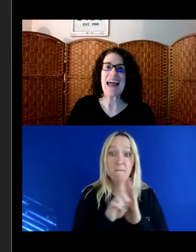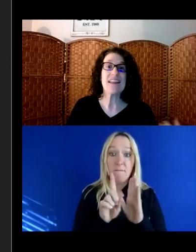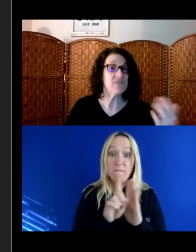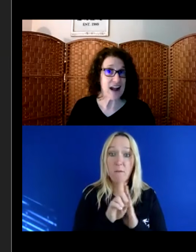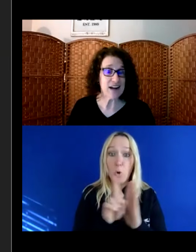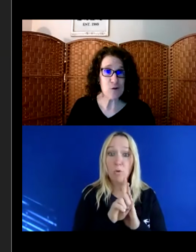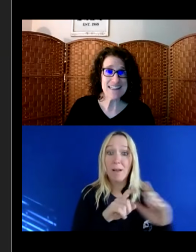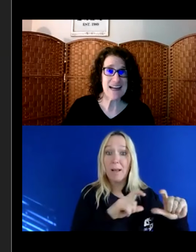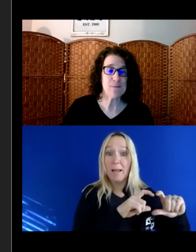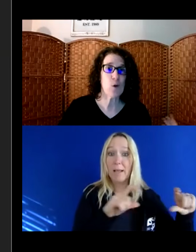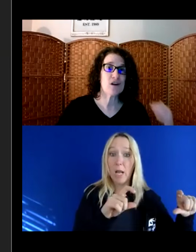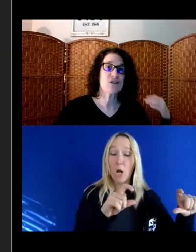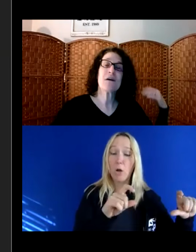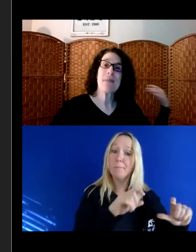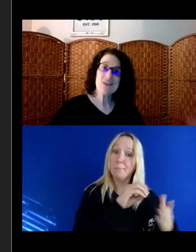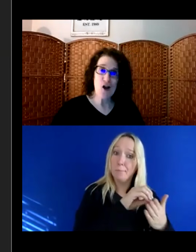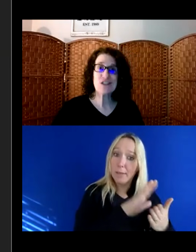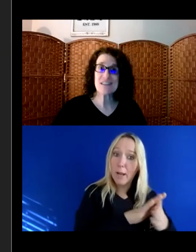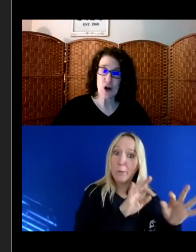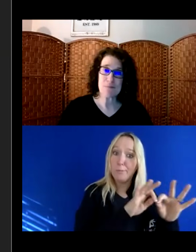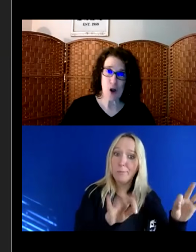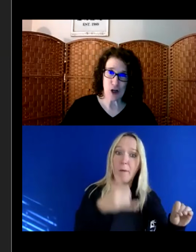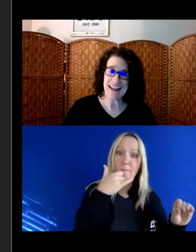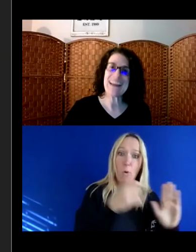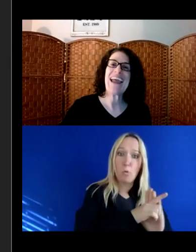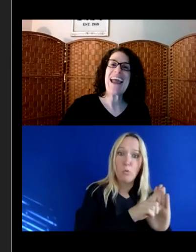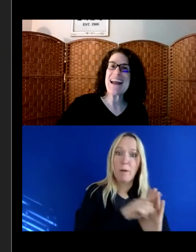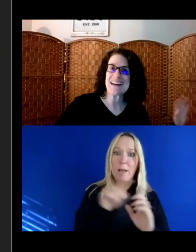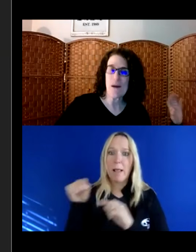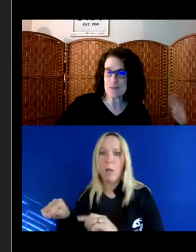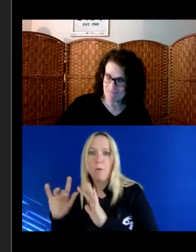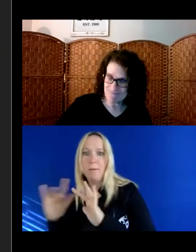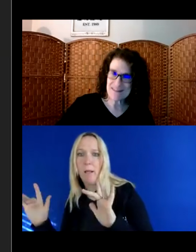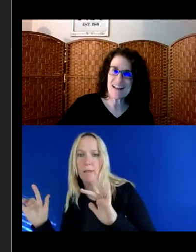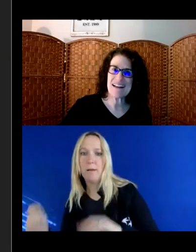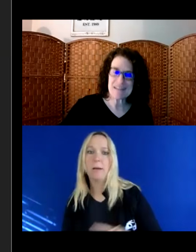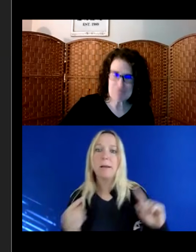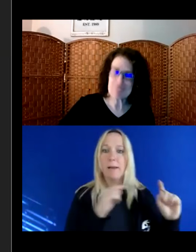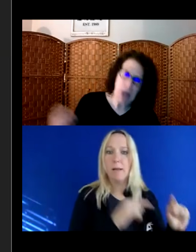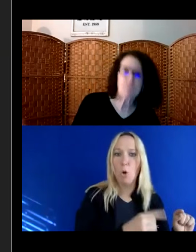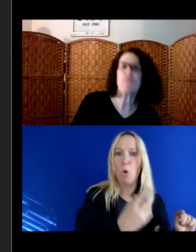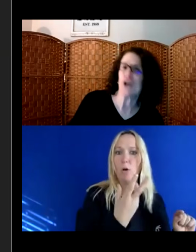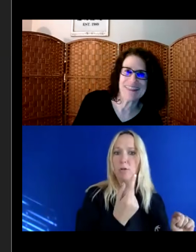And then the final example was my dogs started barking, and I was comforting them.